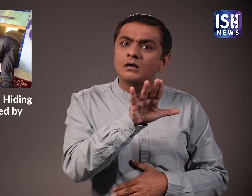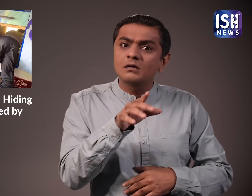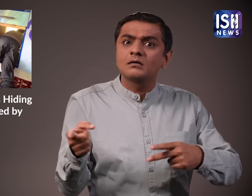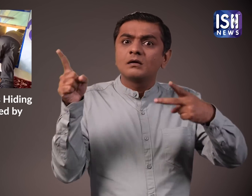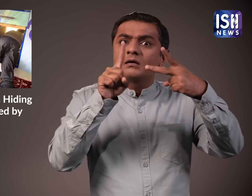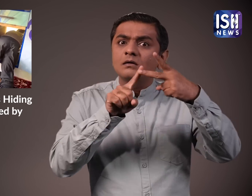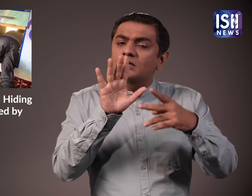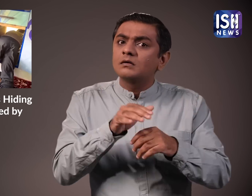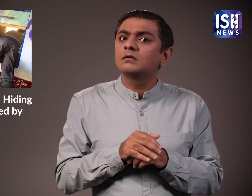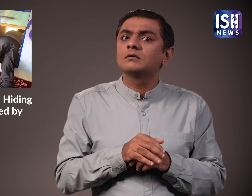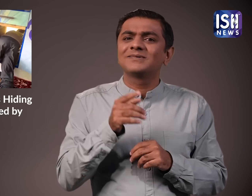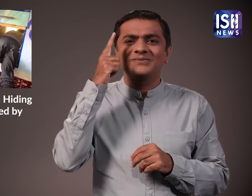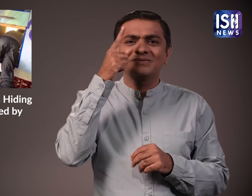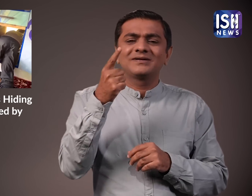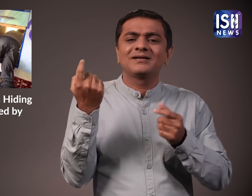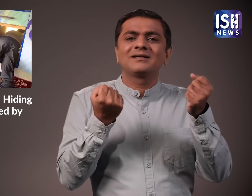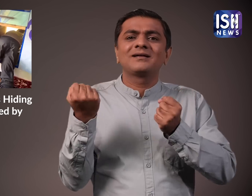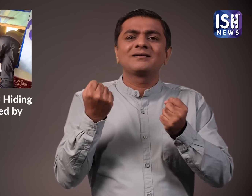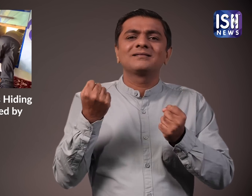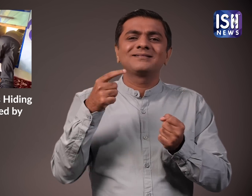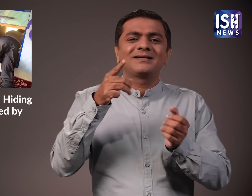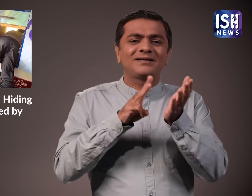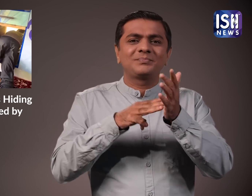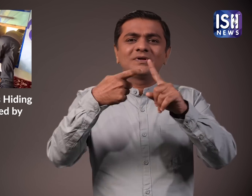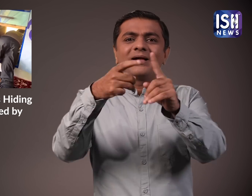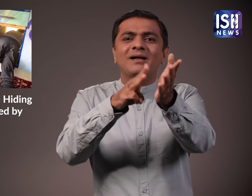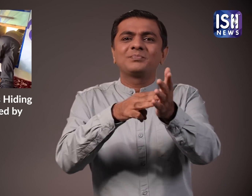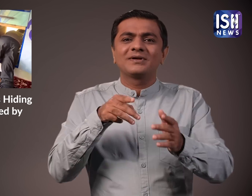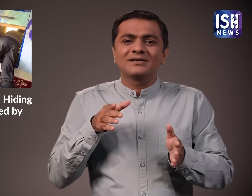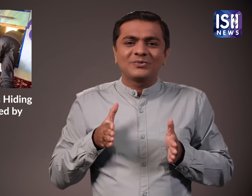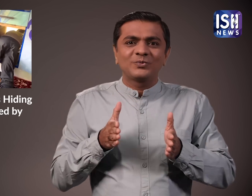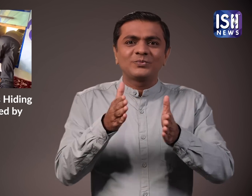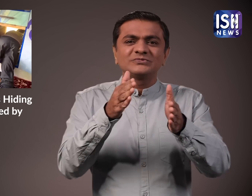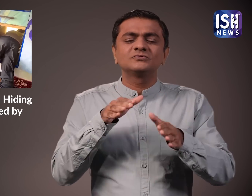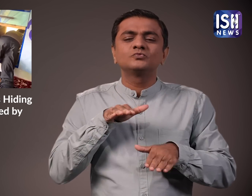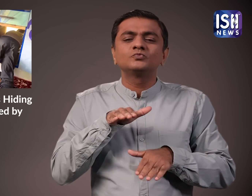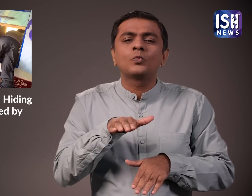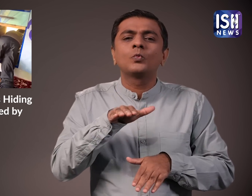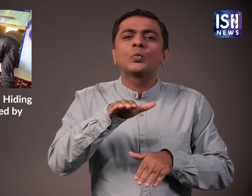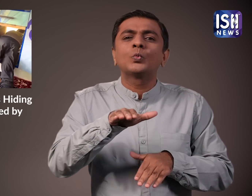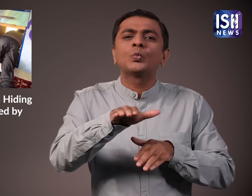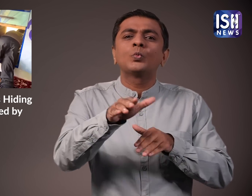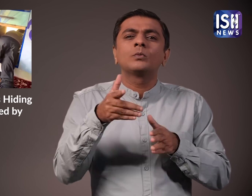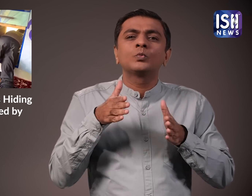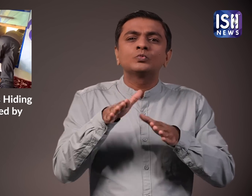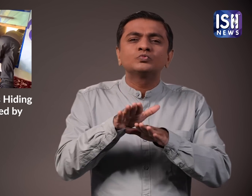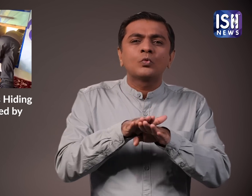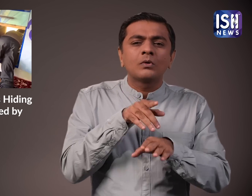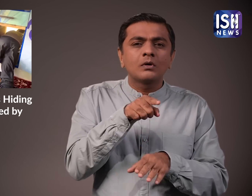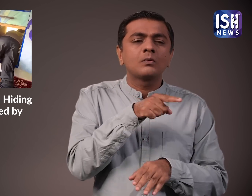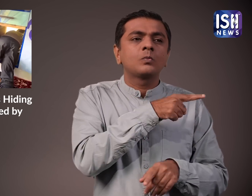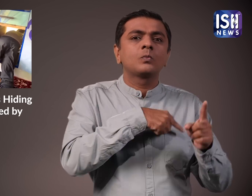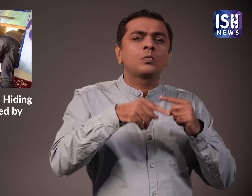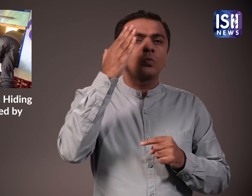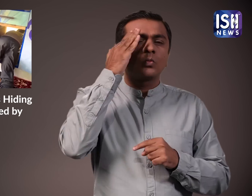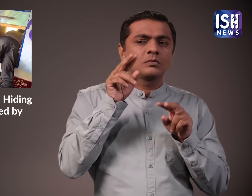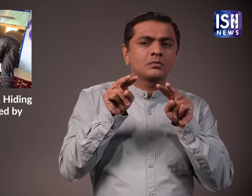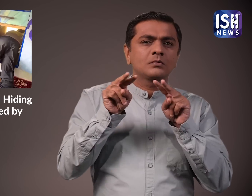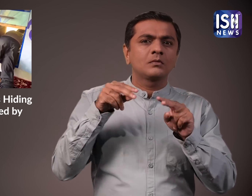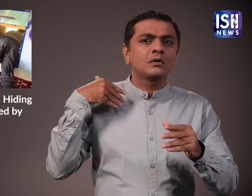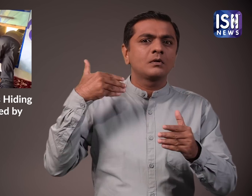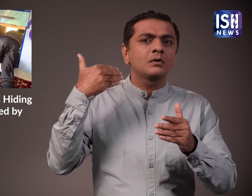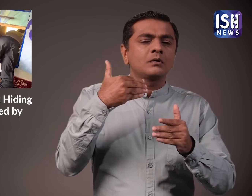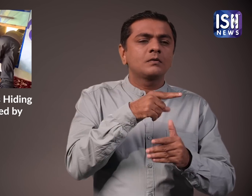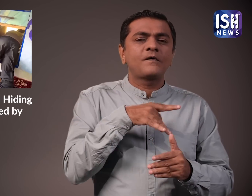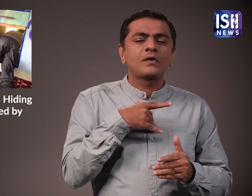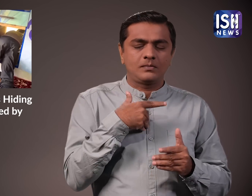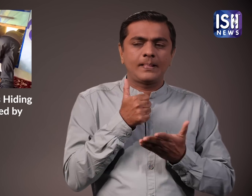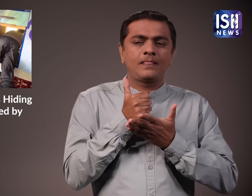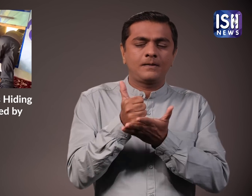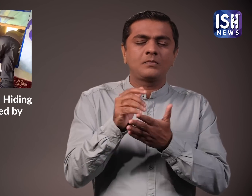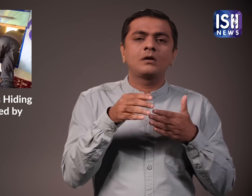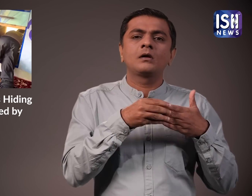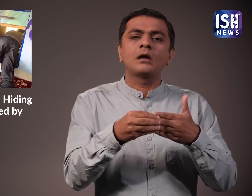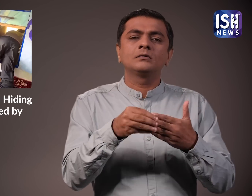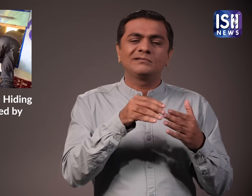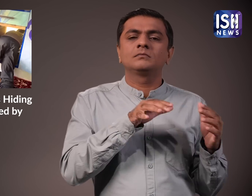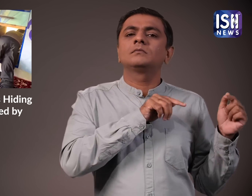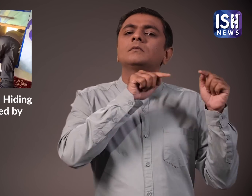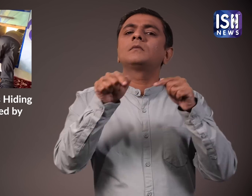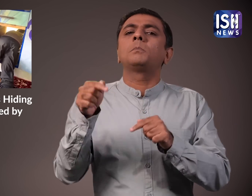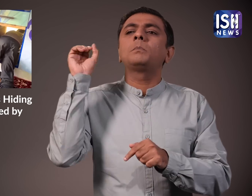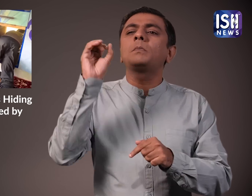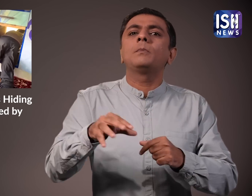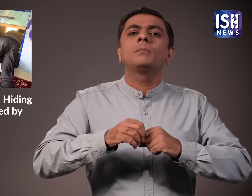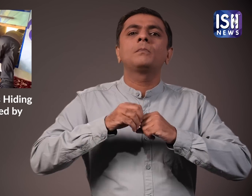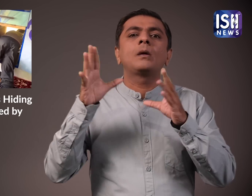In the truck attack, authorities found out that a local guide helped the terrorists conduct recce of the area,